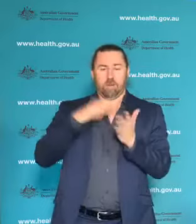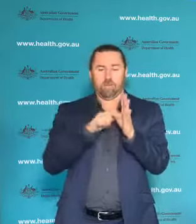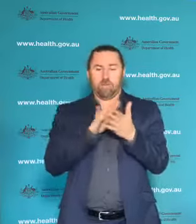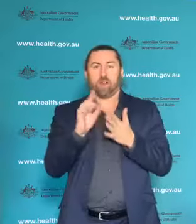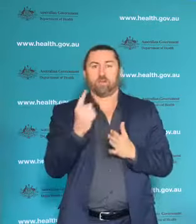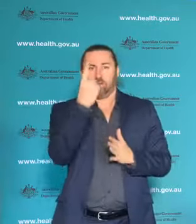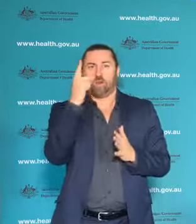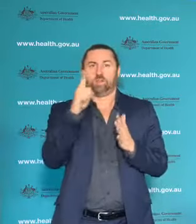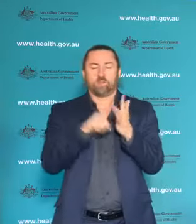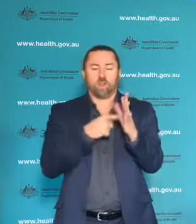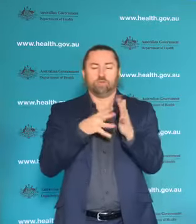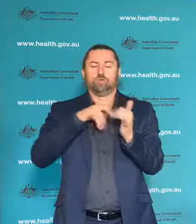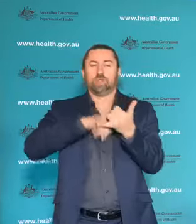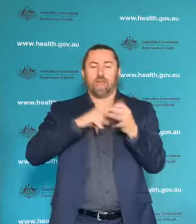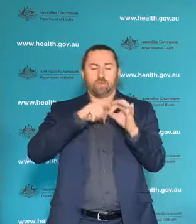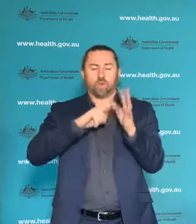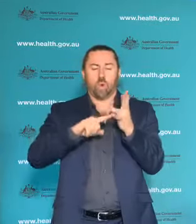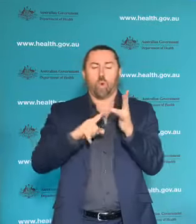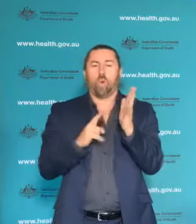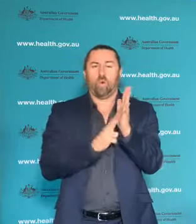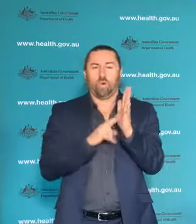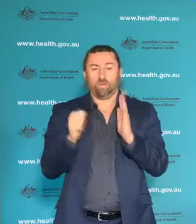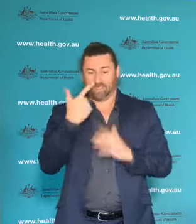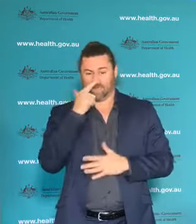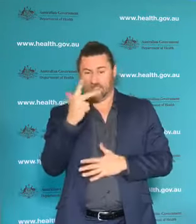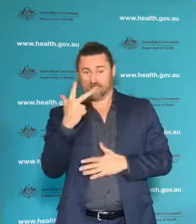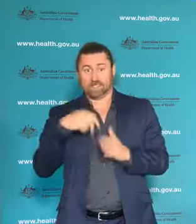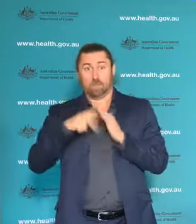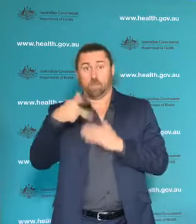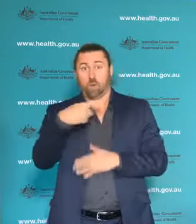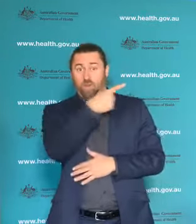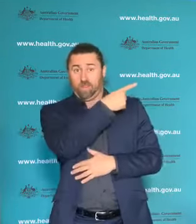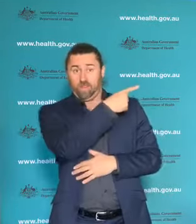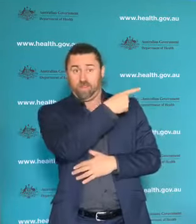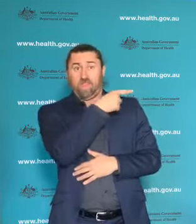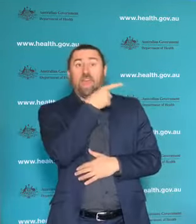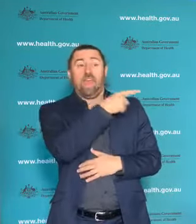James Kwon, age 78 from Perth. Mr Kwon had been a passenger on the